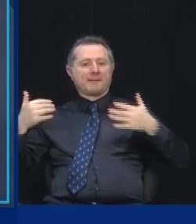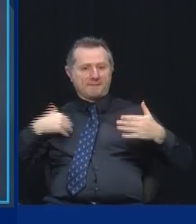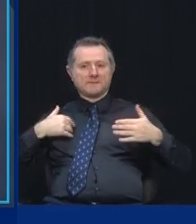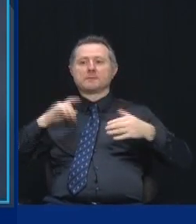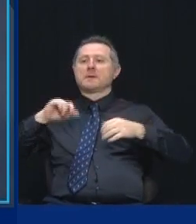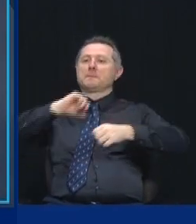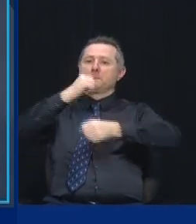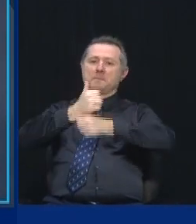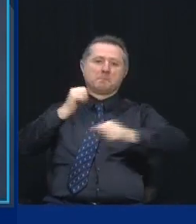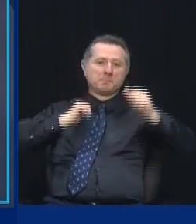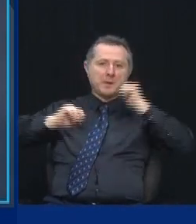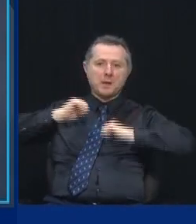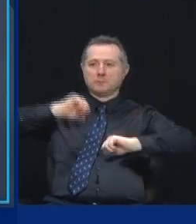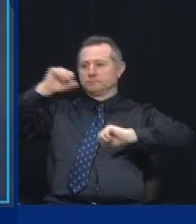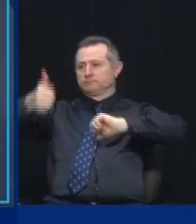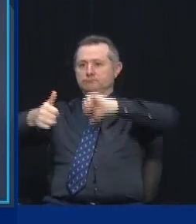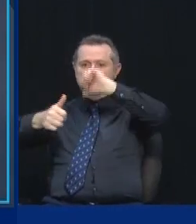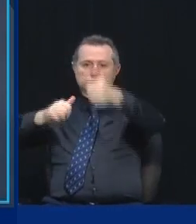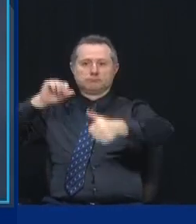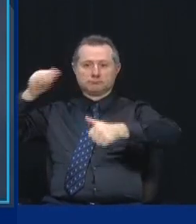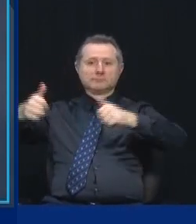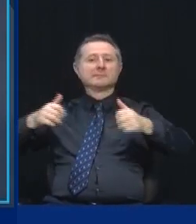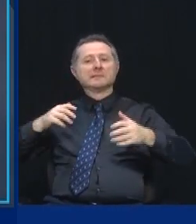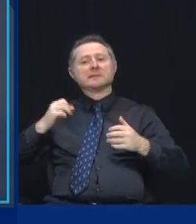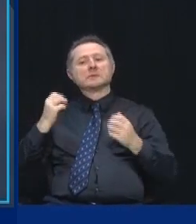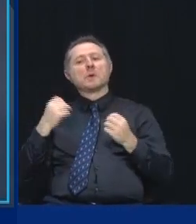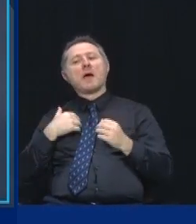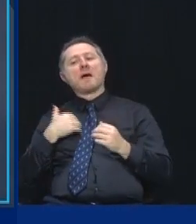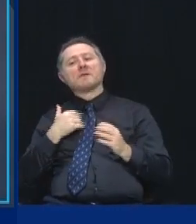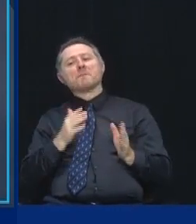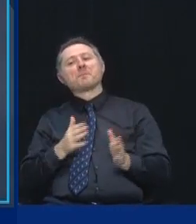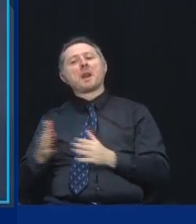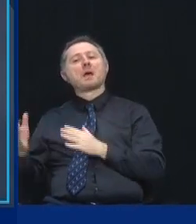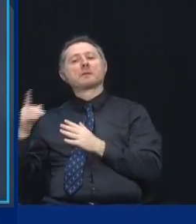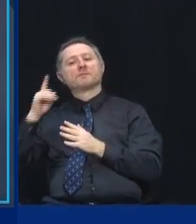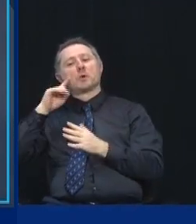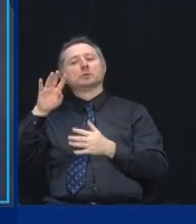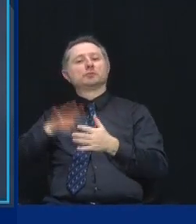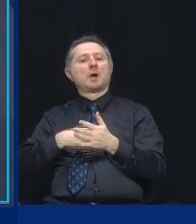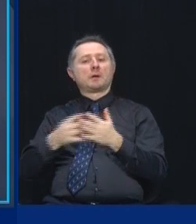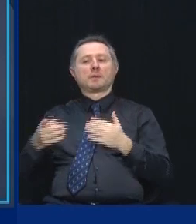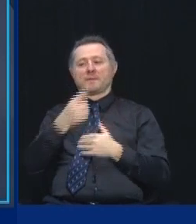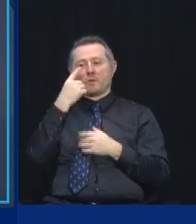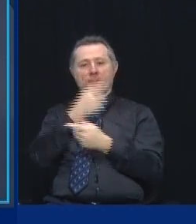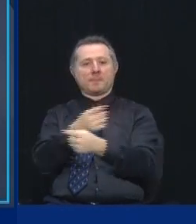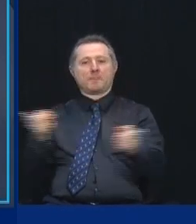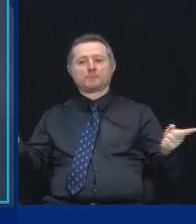WE'RE TALKING TO BROADWAY. BROADWAY, FOR EXAMPLE, HAS A SCHEDULE. THEY HAVE TO PRODUCE A PLAY